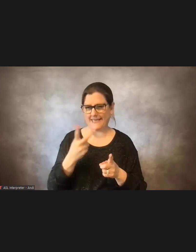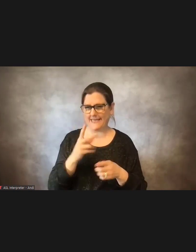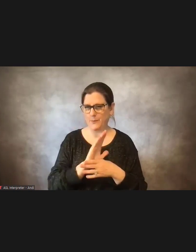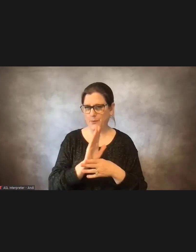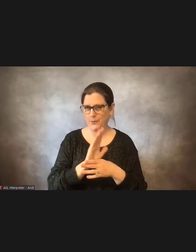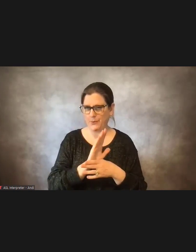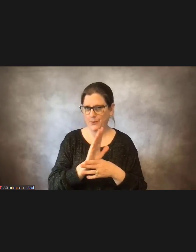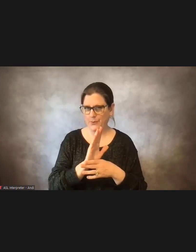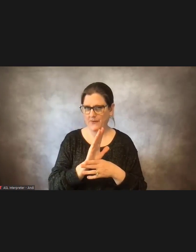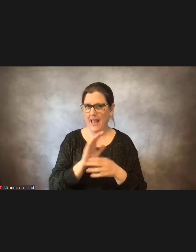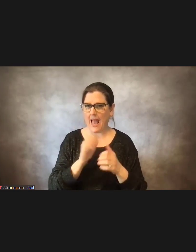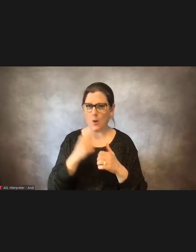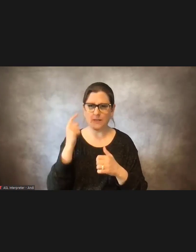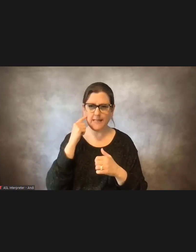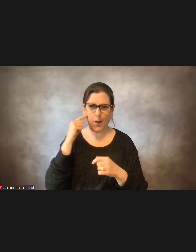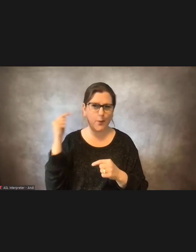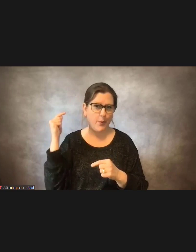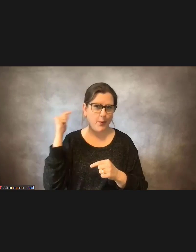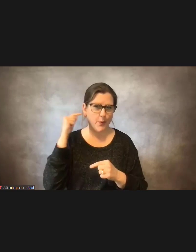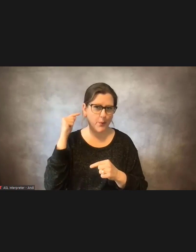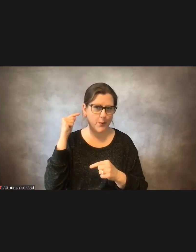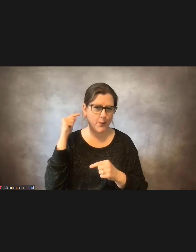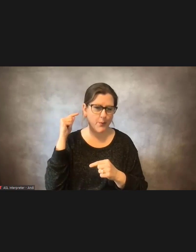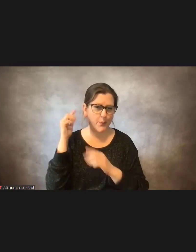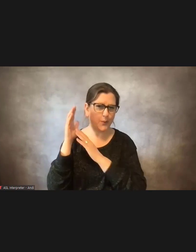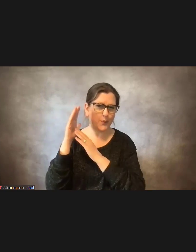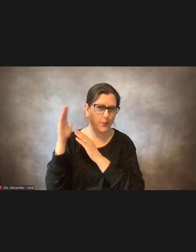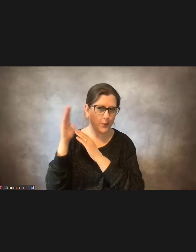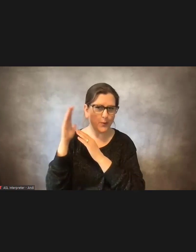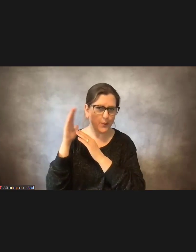You can see it just moving through right there.